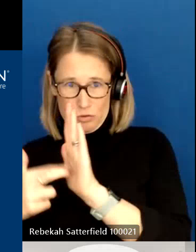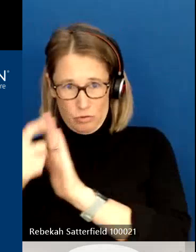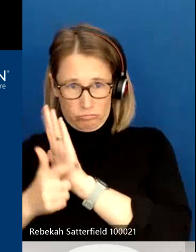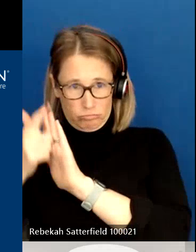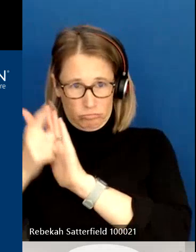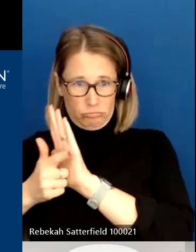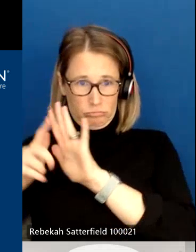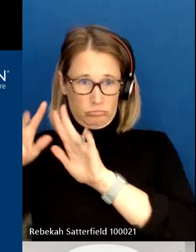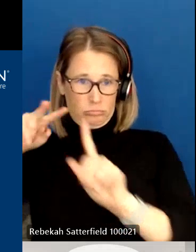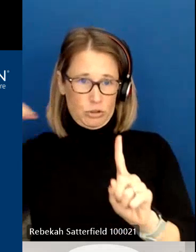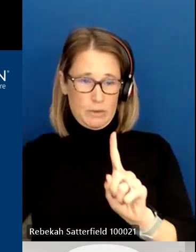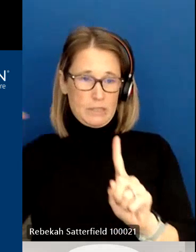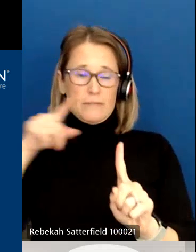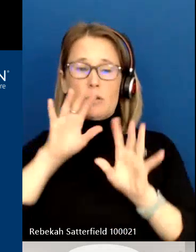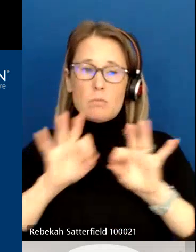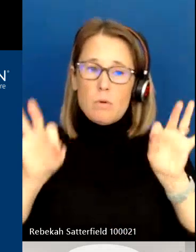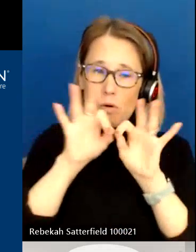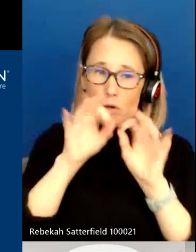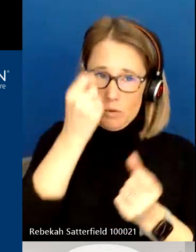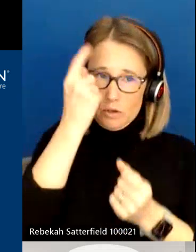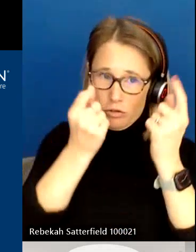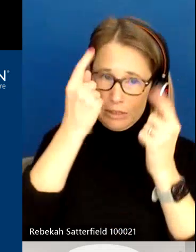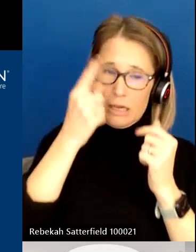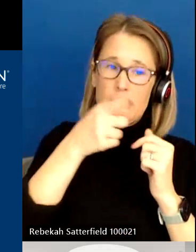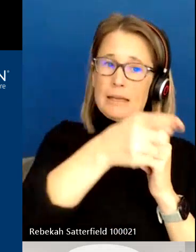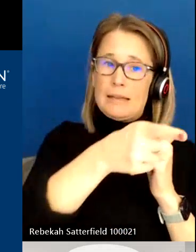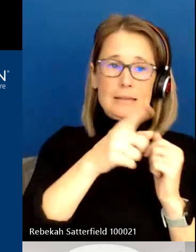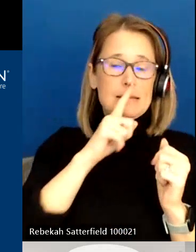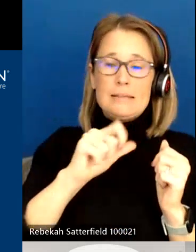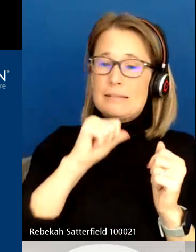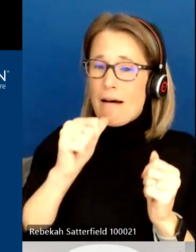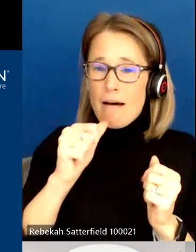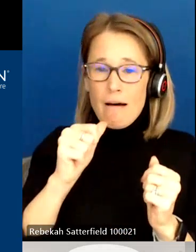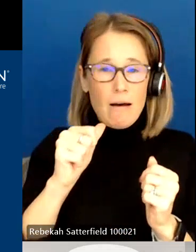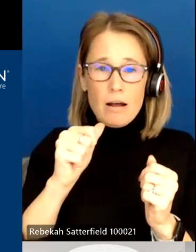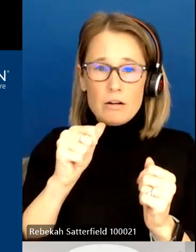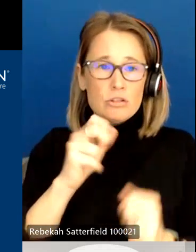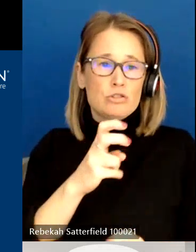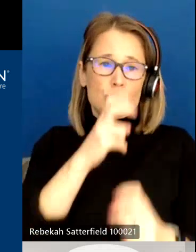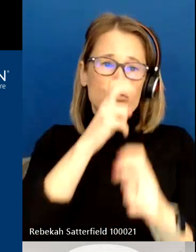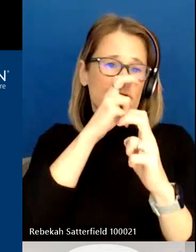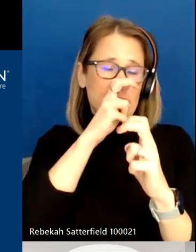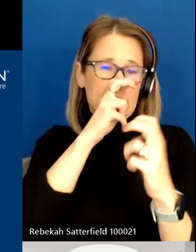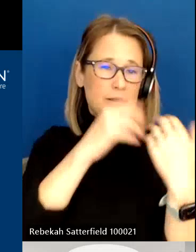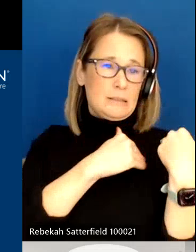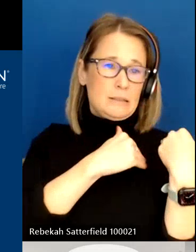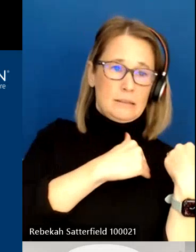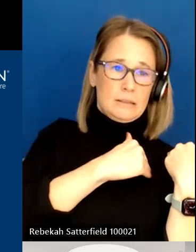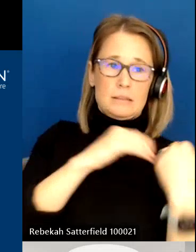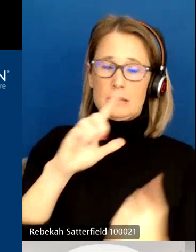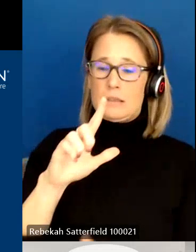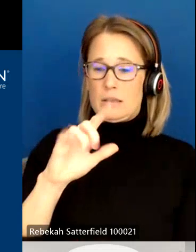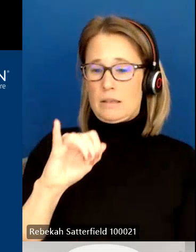important to note that this is not a strict liability standard even if um the Trump